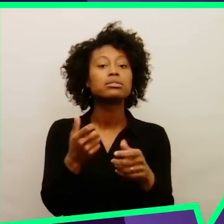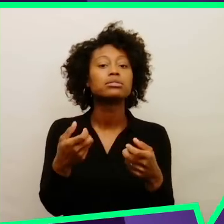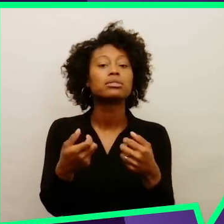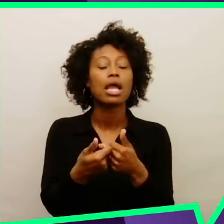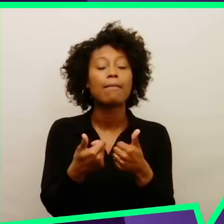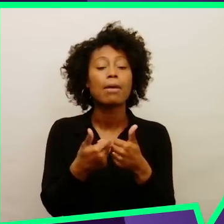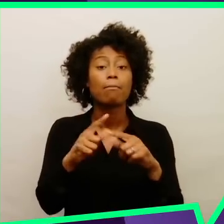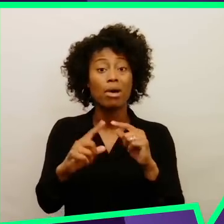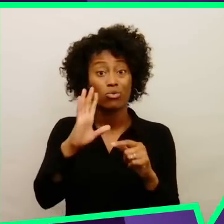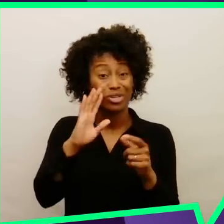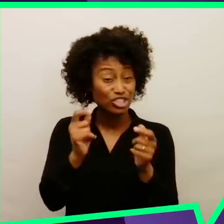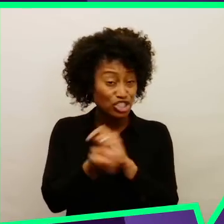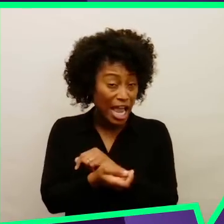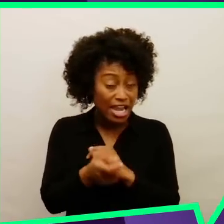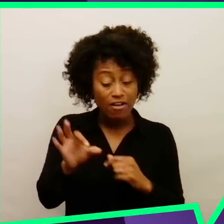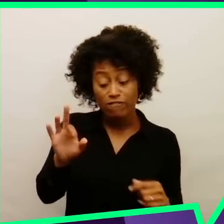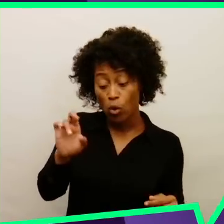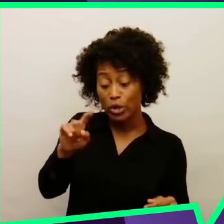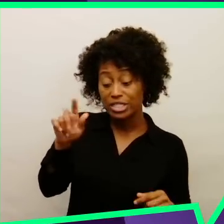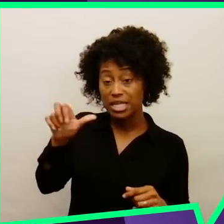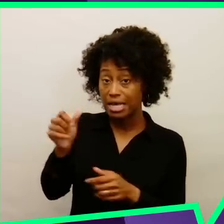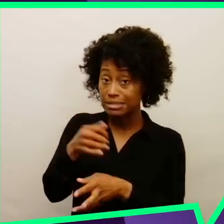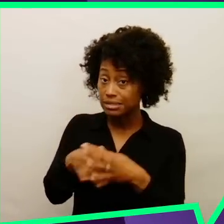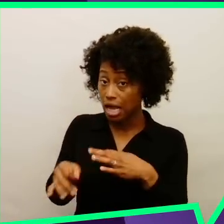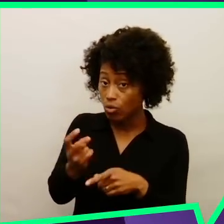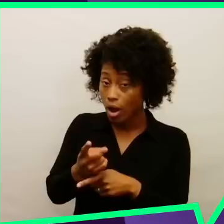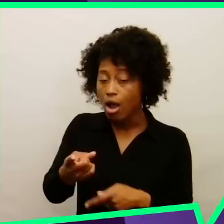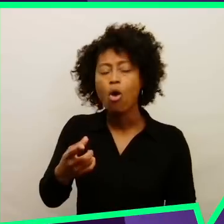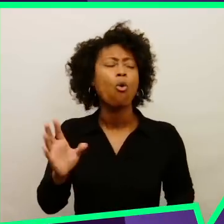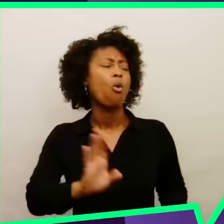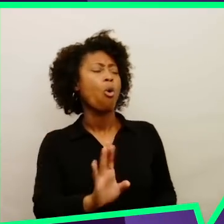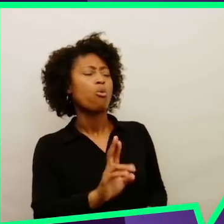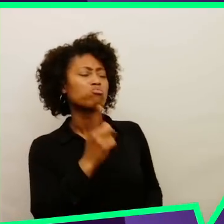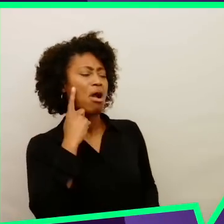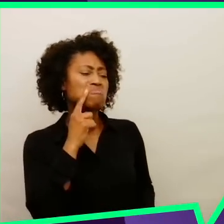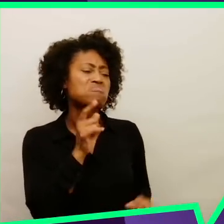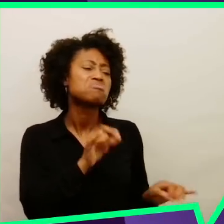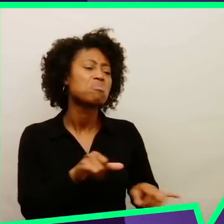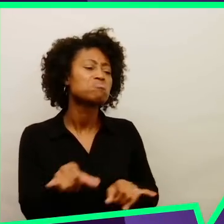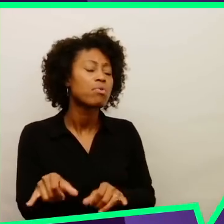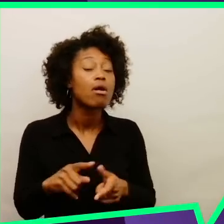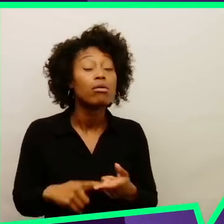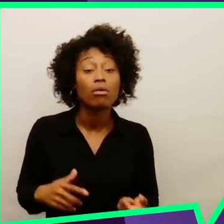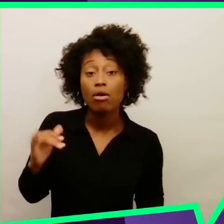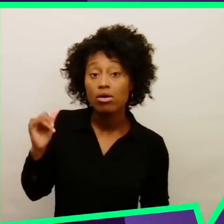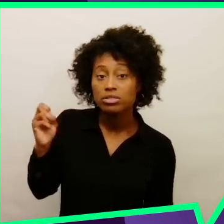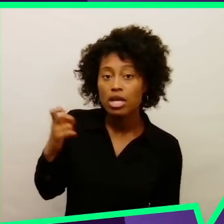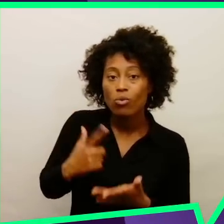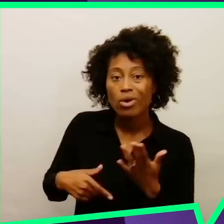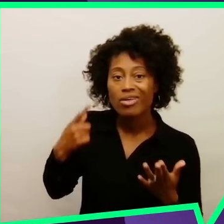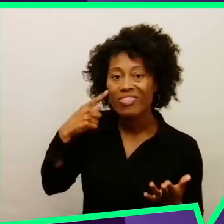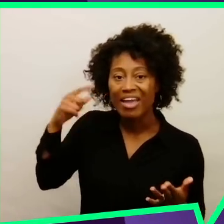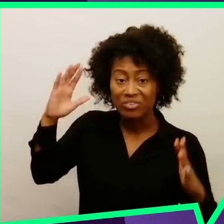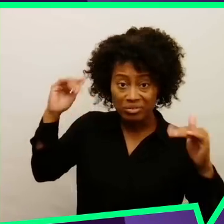You don't think so. You think they're going to be fast either way? Yeah. Jose, what are you expecting from today's gameplay. I think there's going to be a big change.